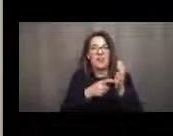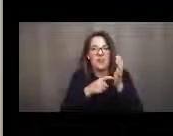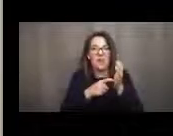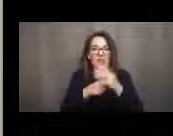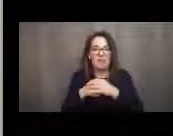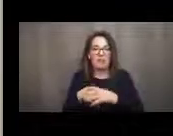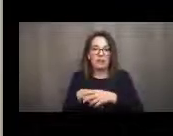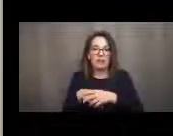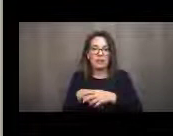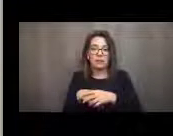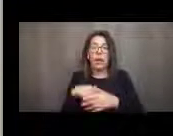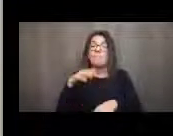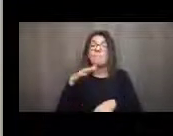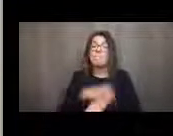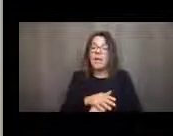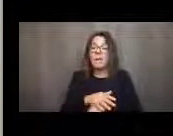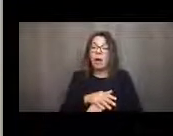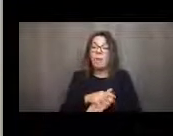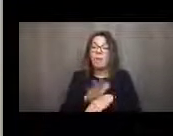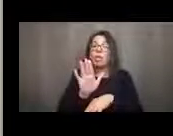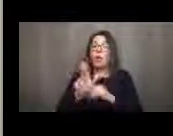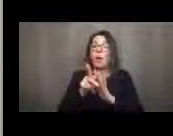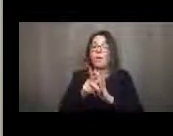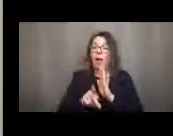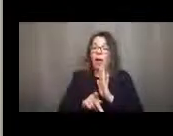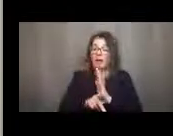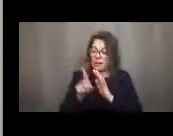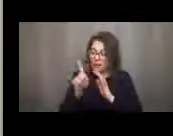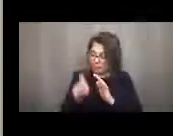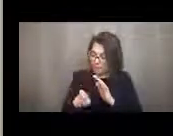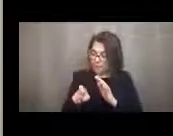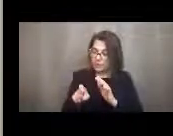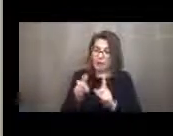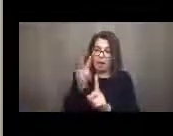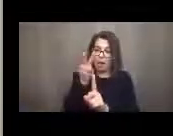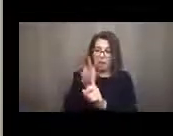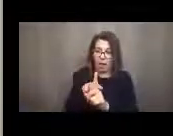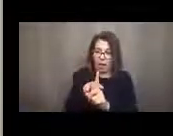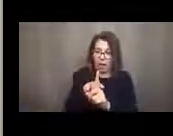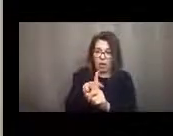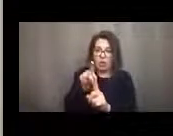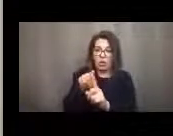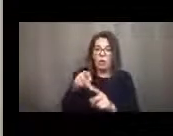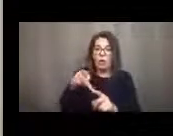At a minimum, your policy must be applicable to Public Health Service,